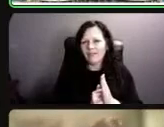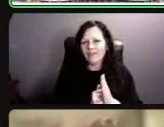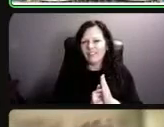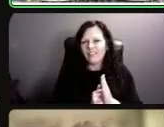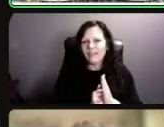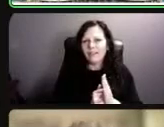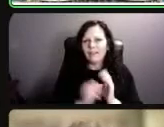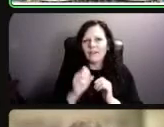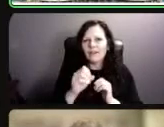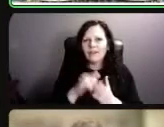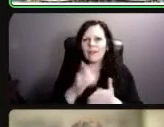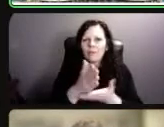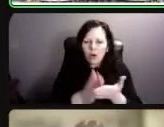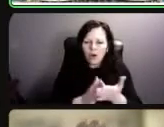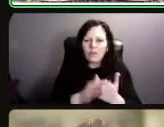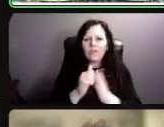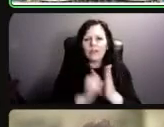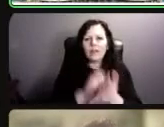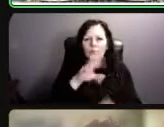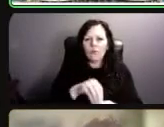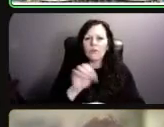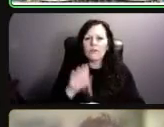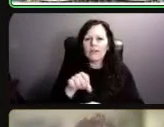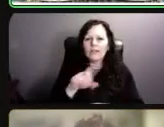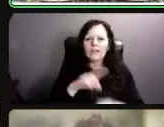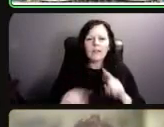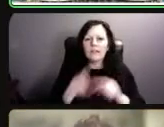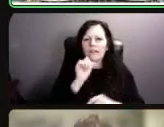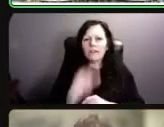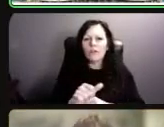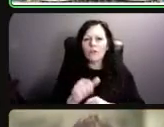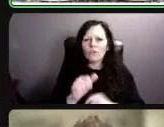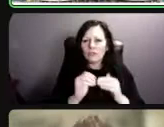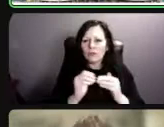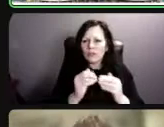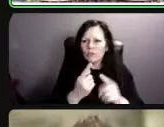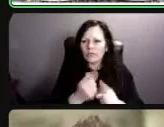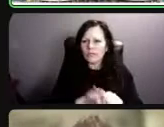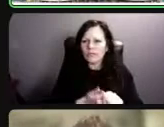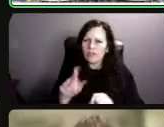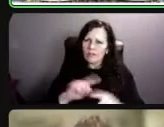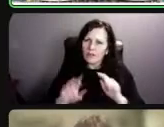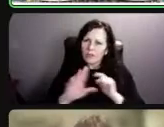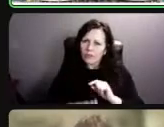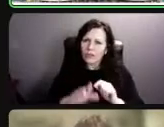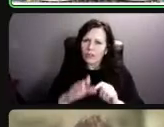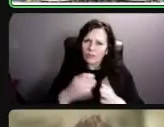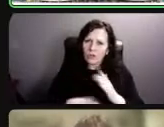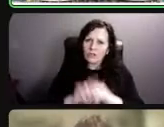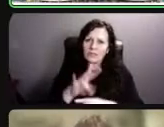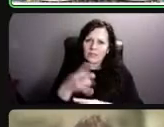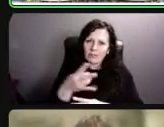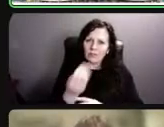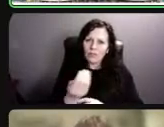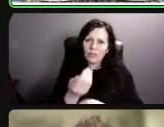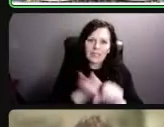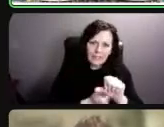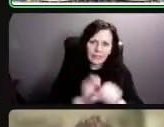UNIT COMPLEX WOULD BE ONE ACCOUNT.